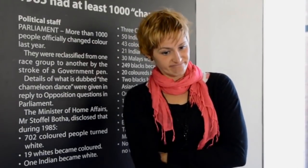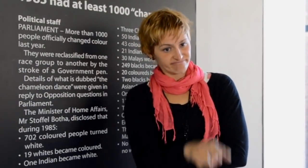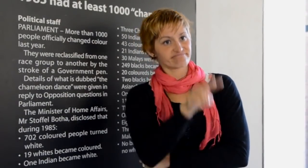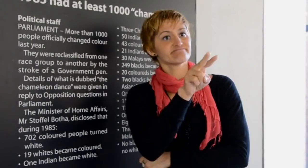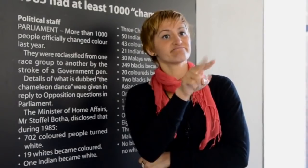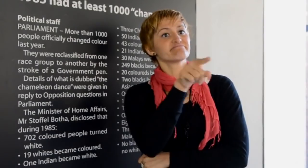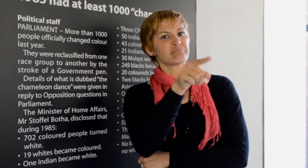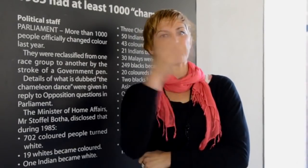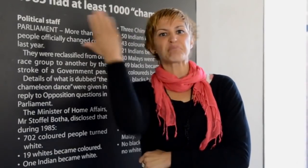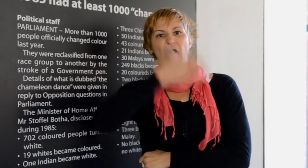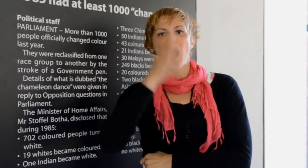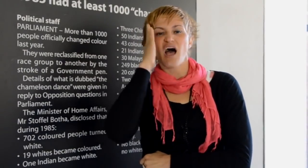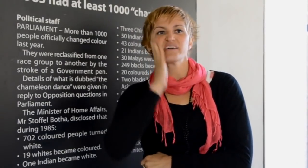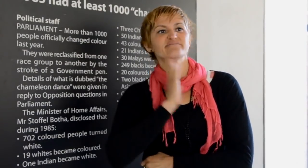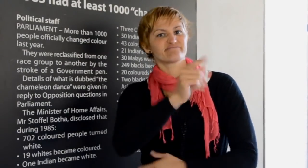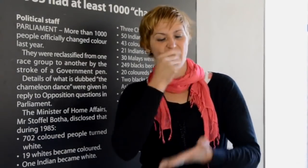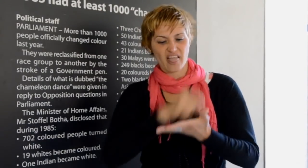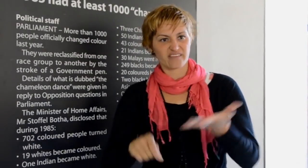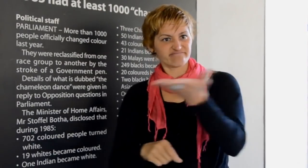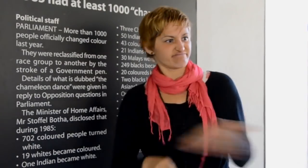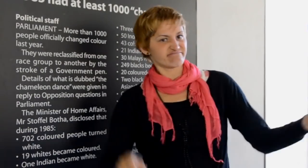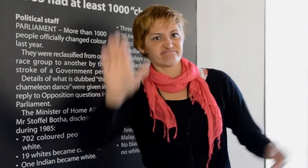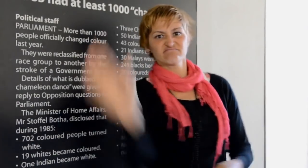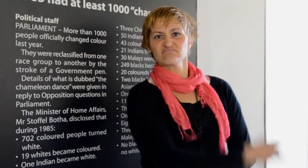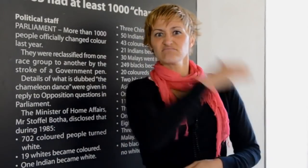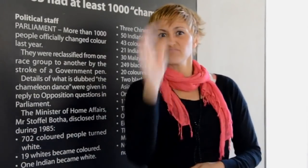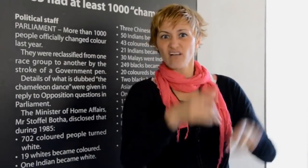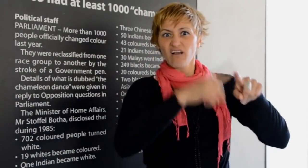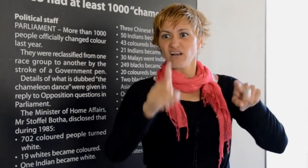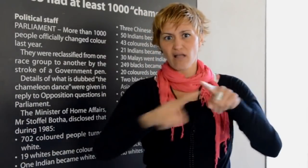discretion, officials determining each person as